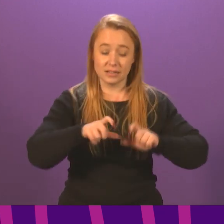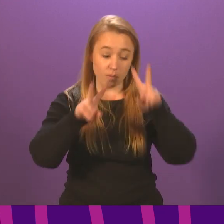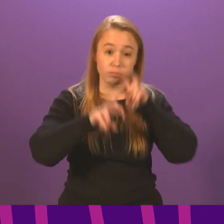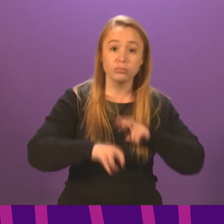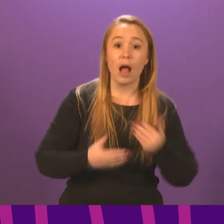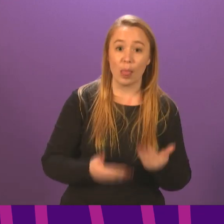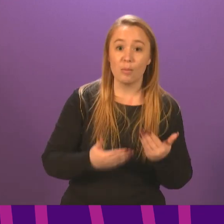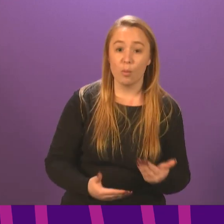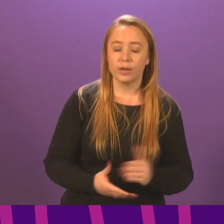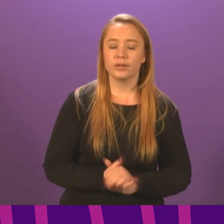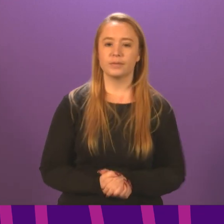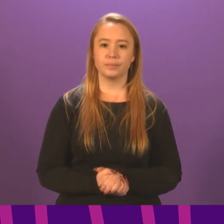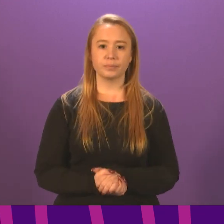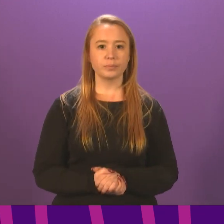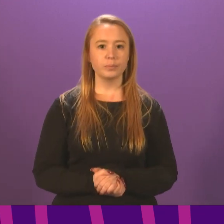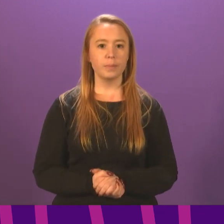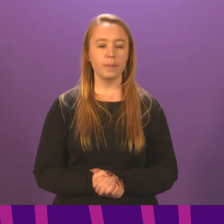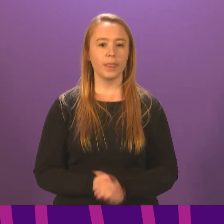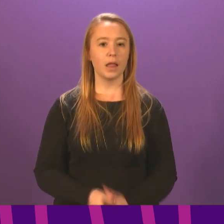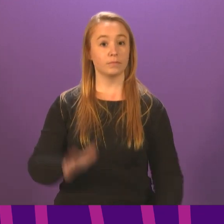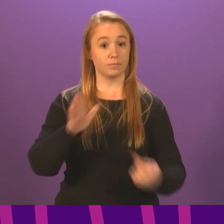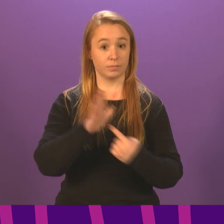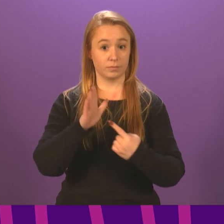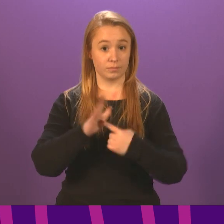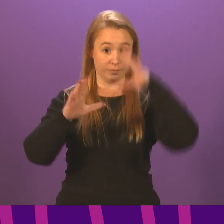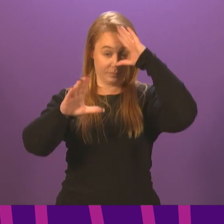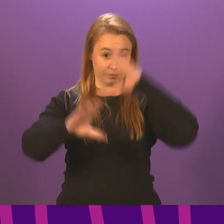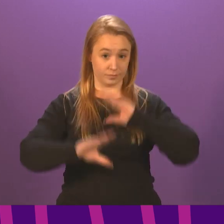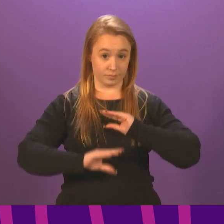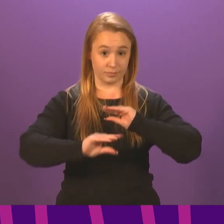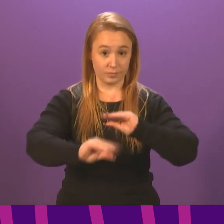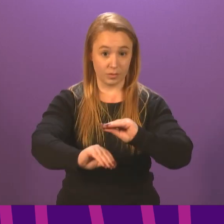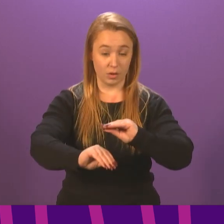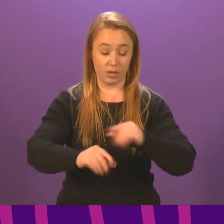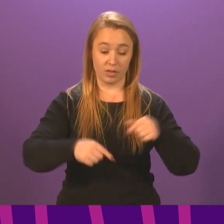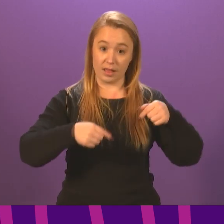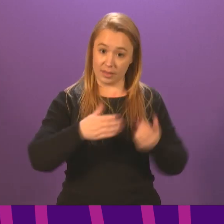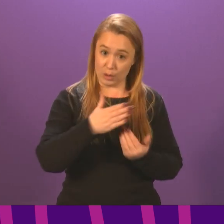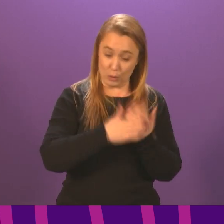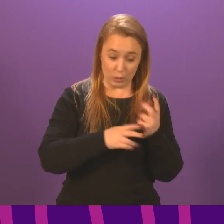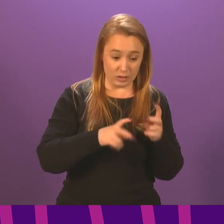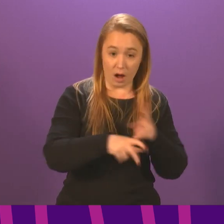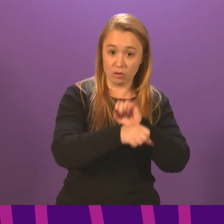It is important to say that none of what is currently known about the new variant is absolutely